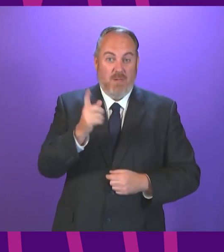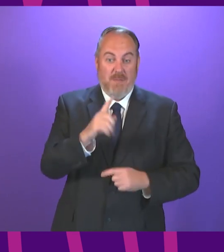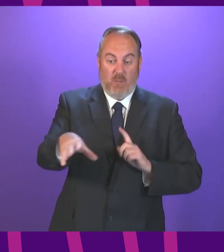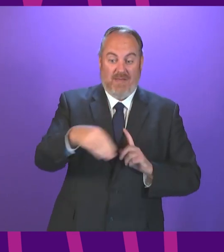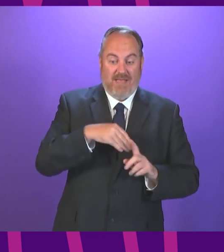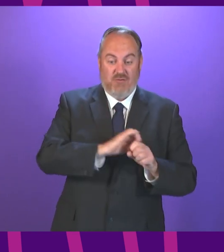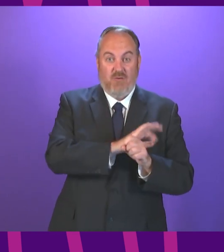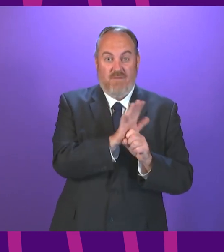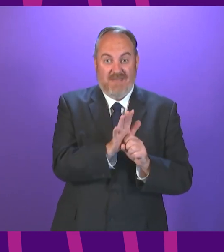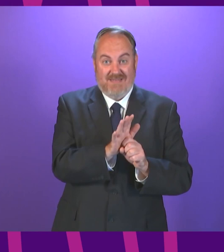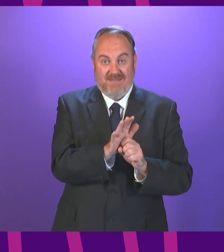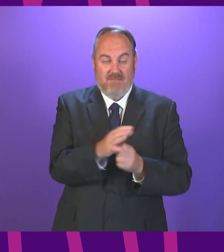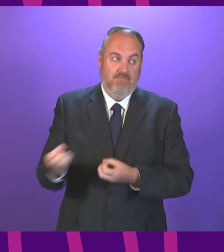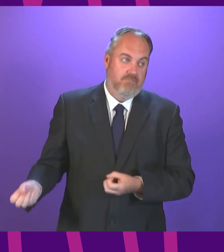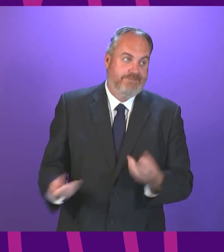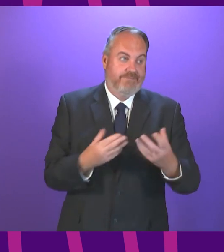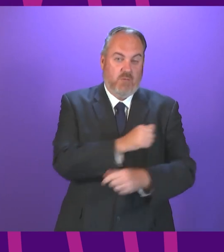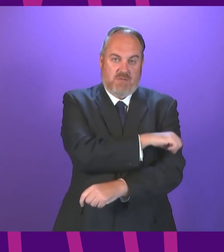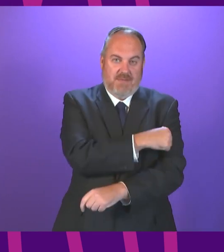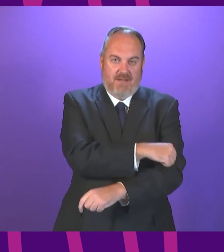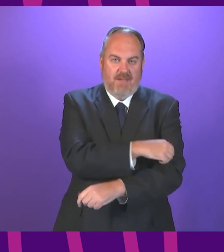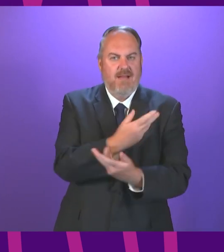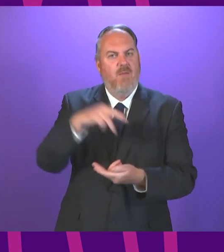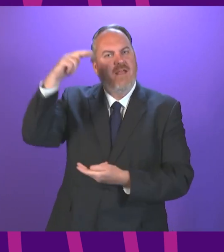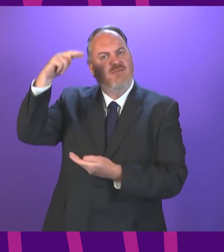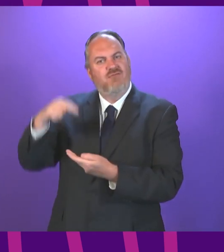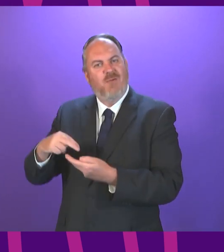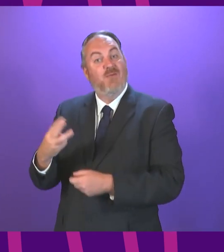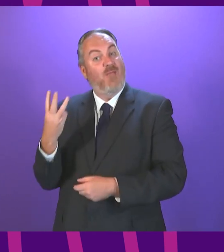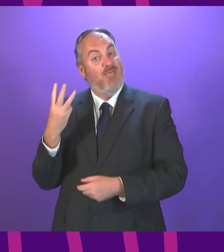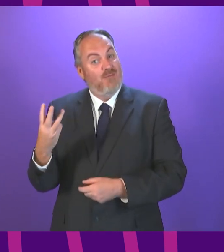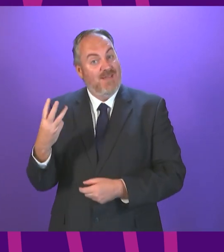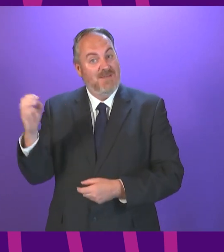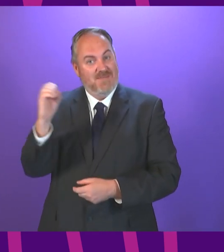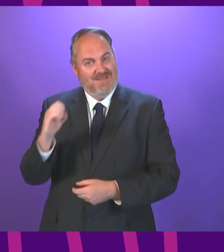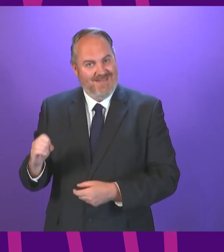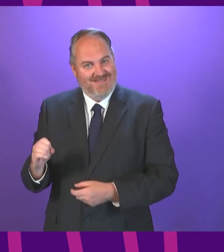cent. It is also the case that people admitted to hospital with Covid are being discharged